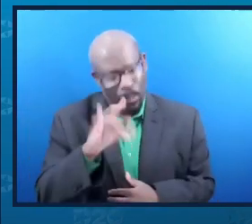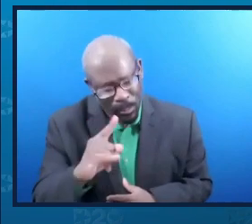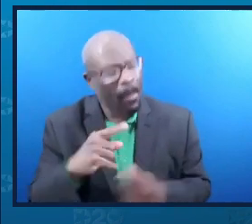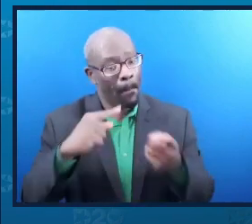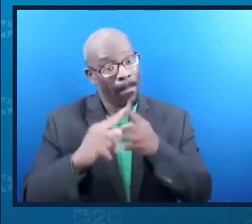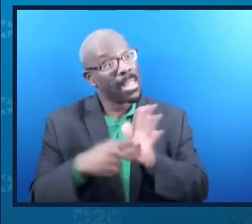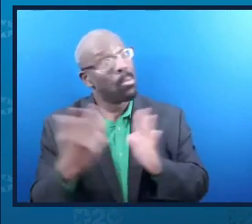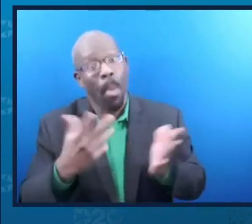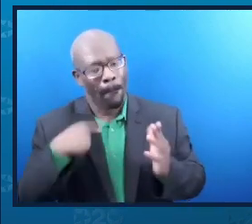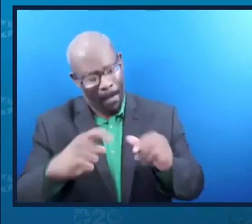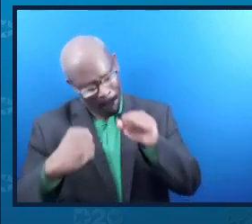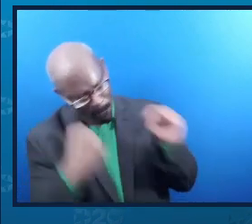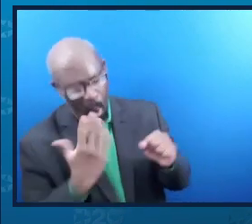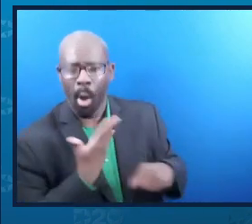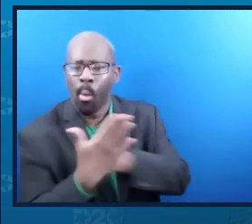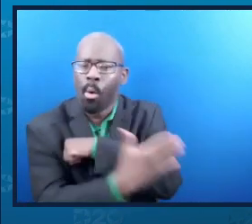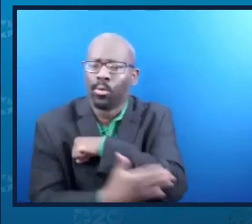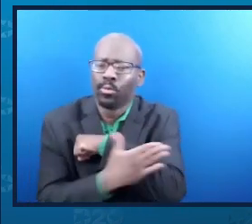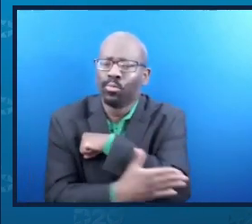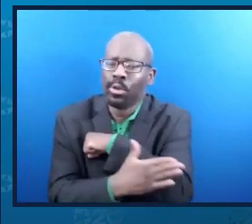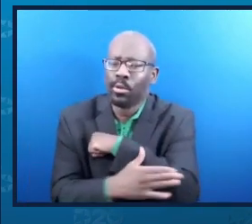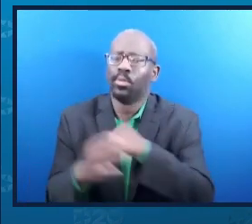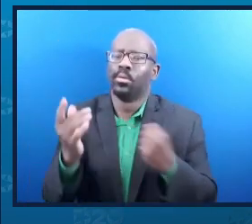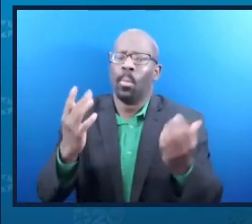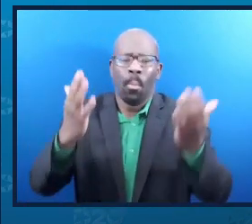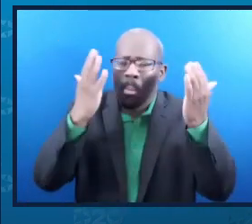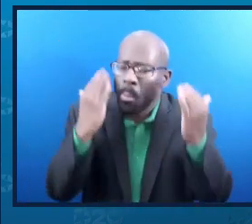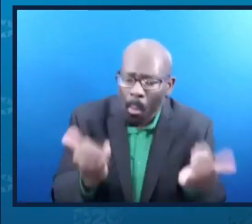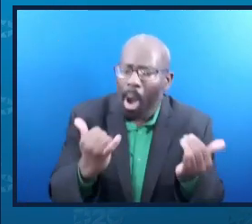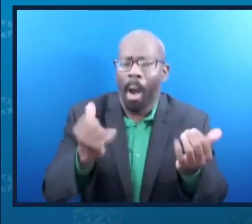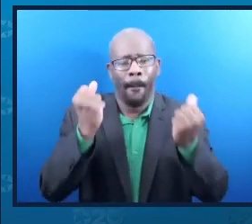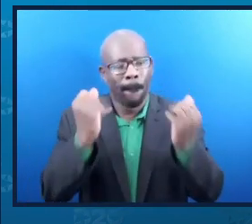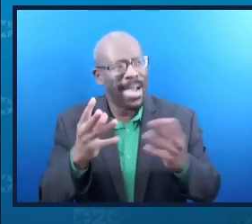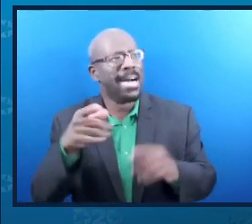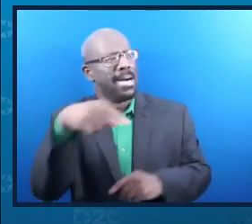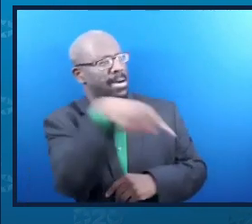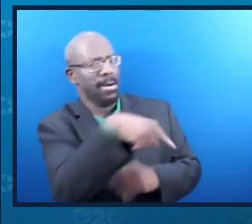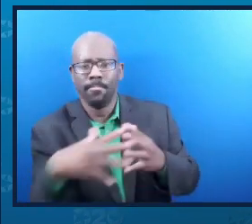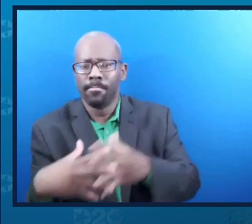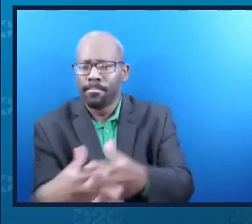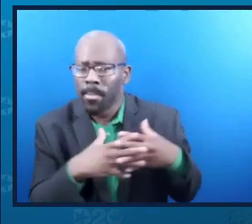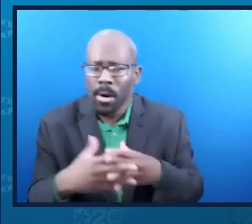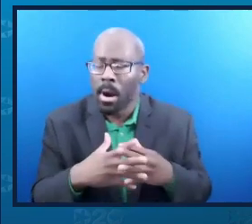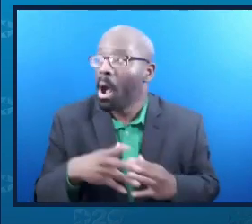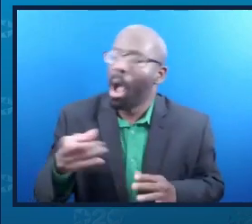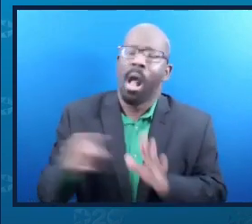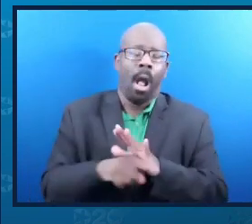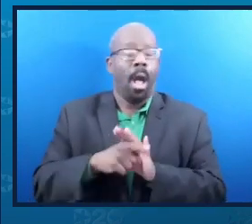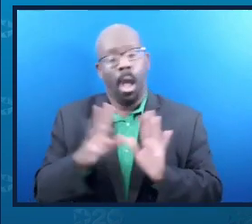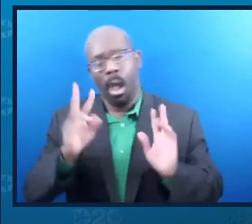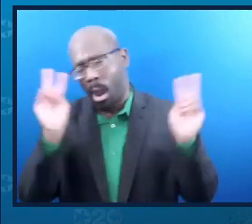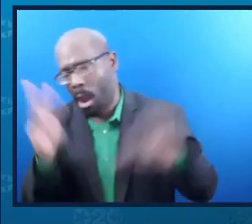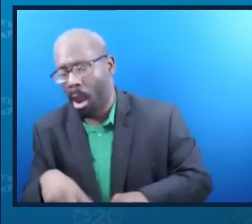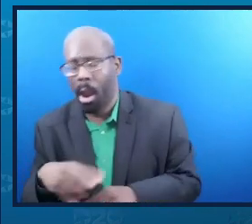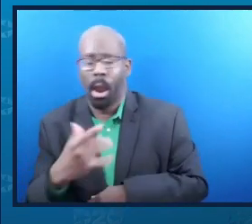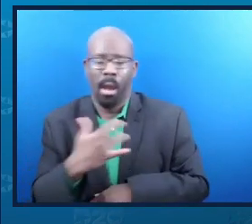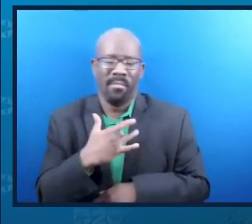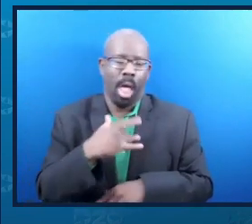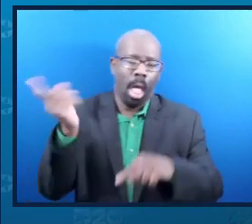LOOK. I UNDERSTAND WHY A LOT OF AMERICANS ARE DOWN ON THE GOVERNMENT.